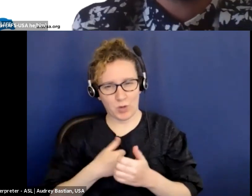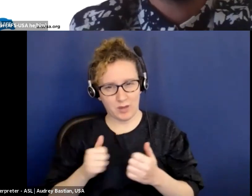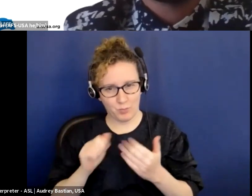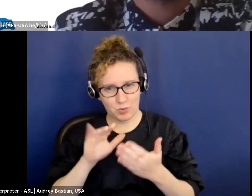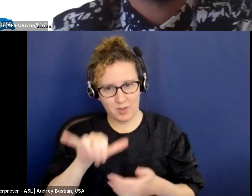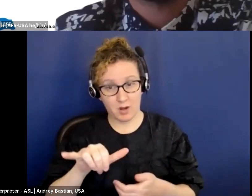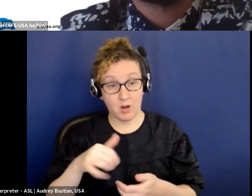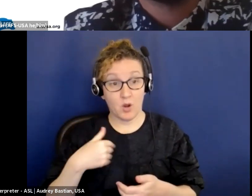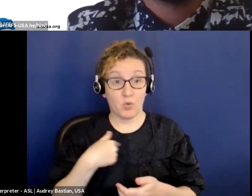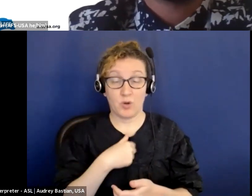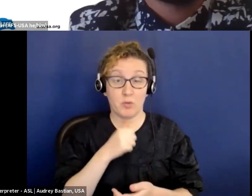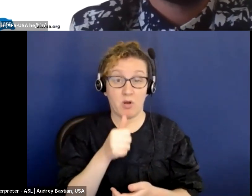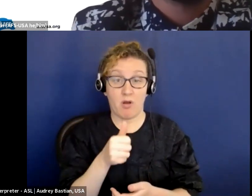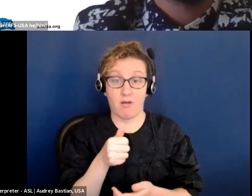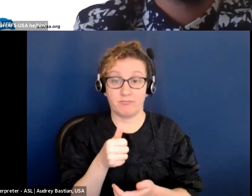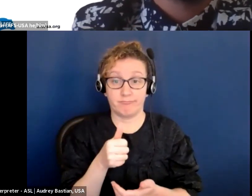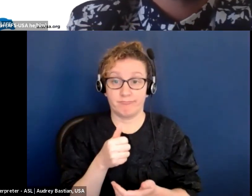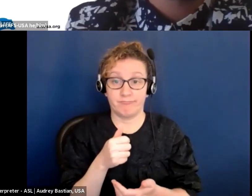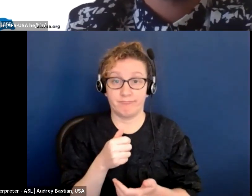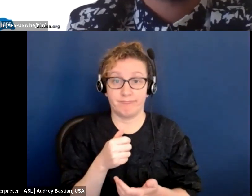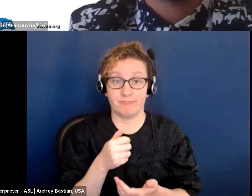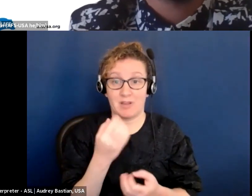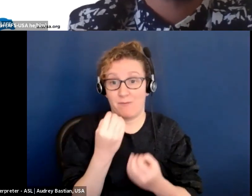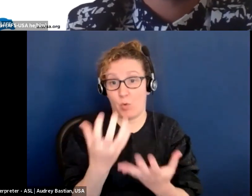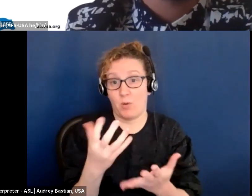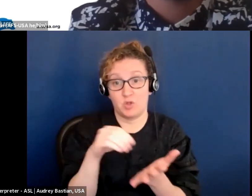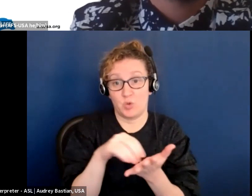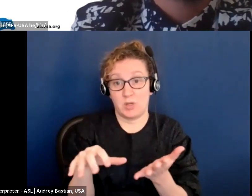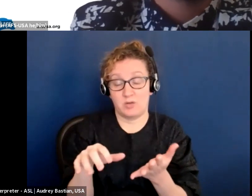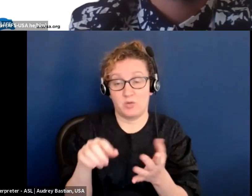think we would necessarily inform the students that they should go to an English speaking